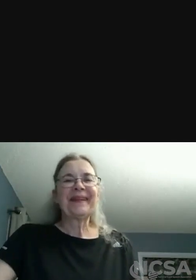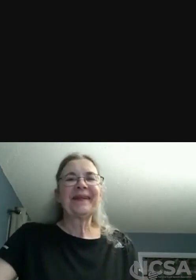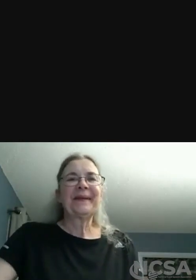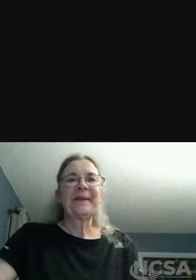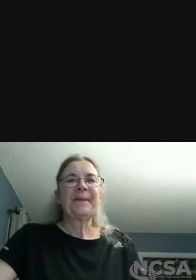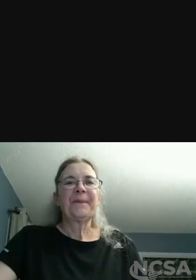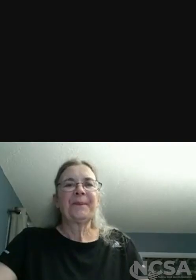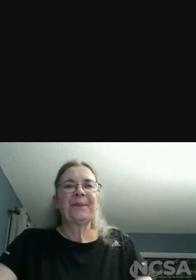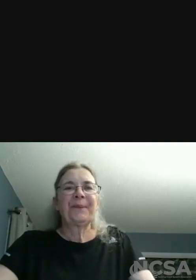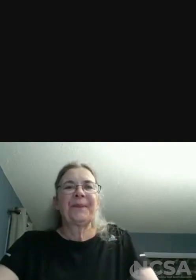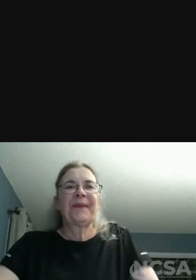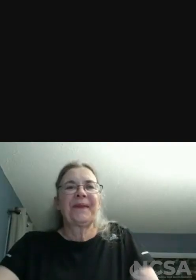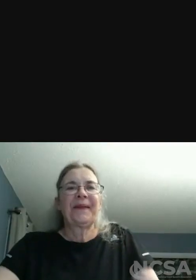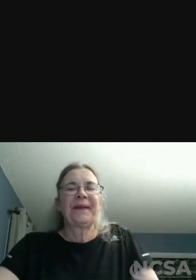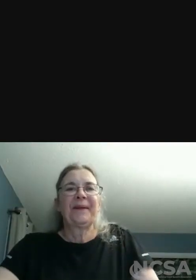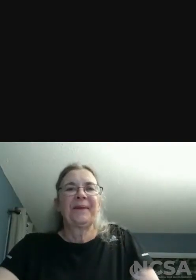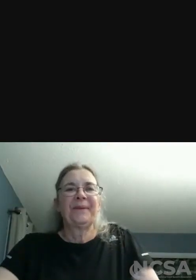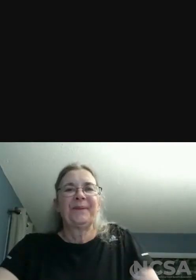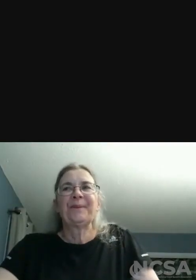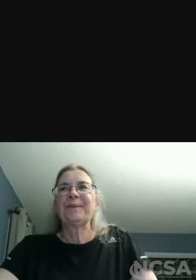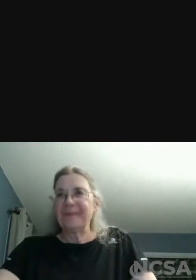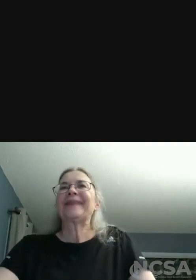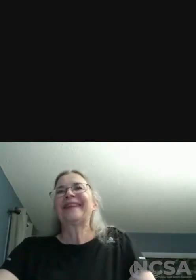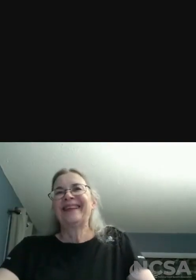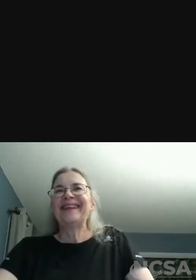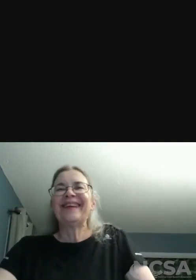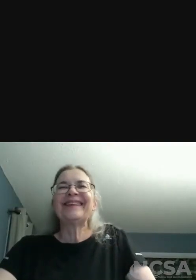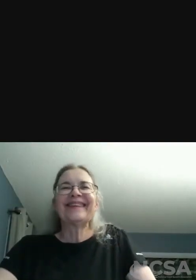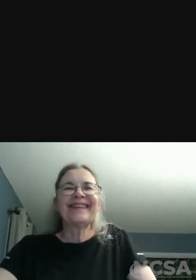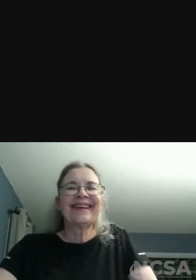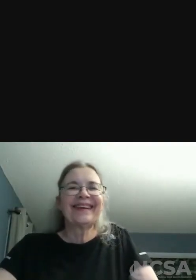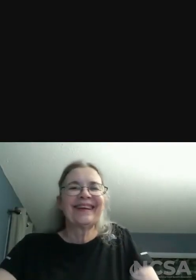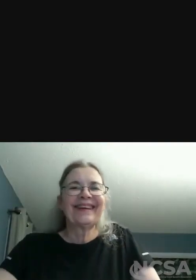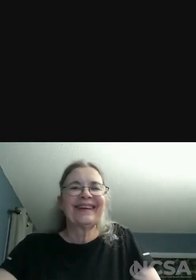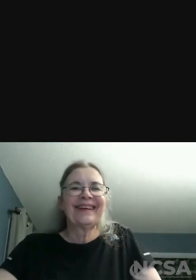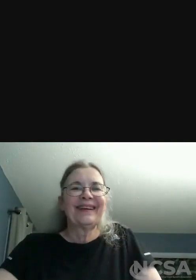Francis for transliterating tonight. We really appreciate all the support